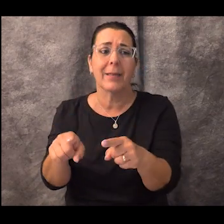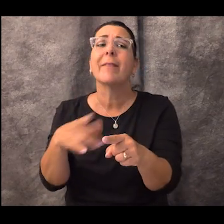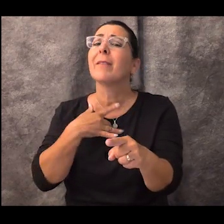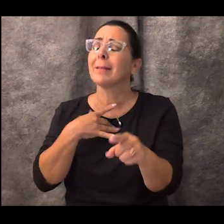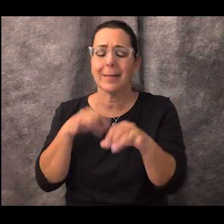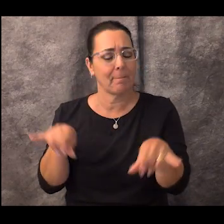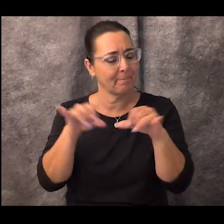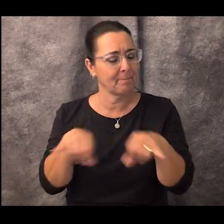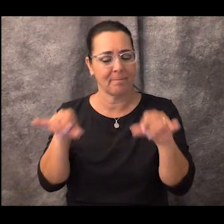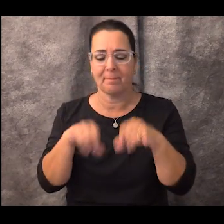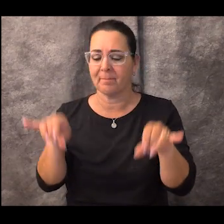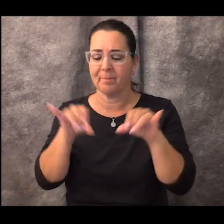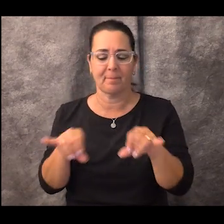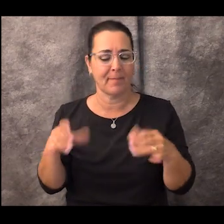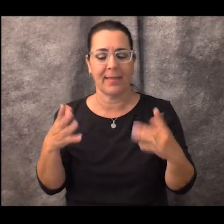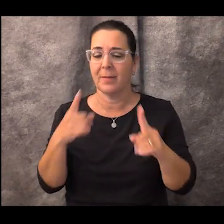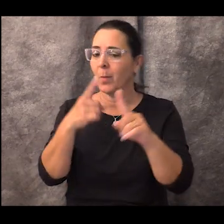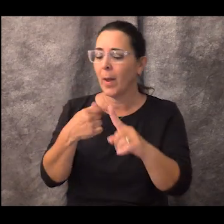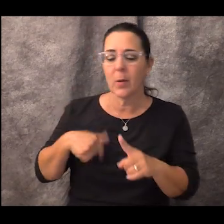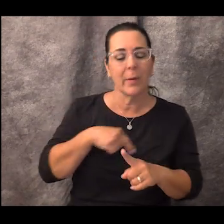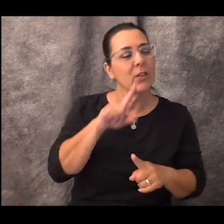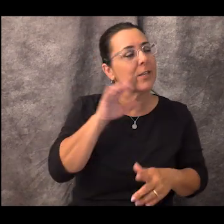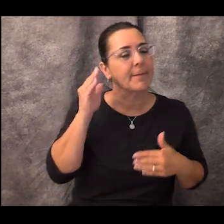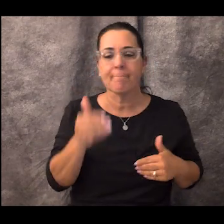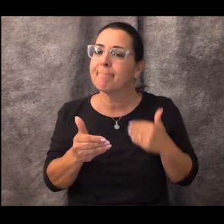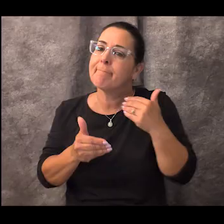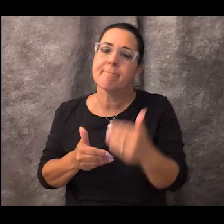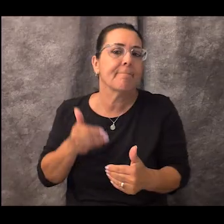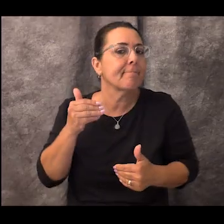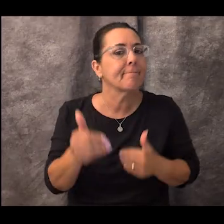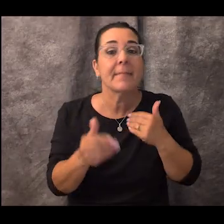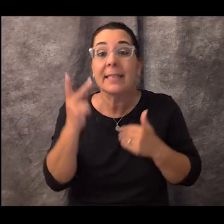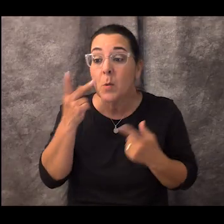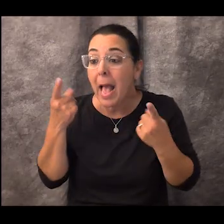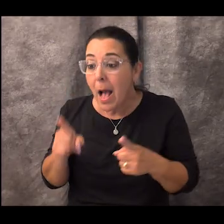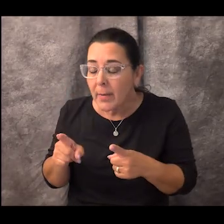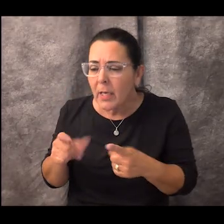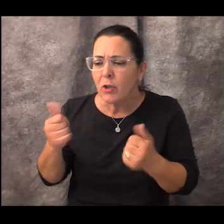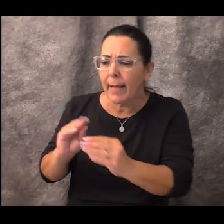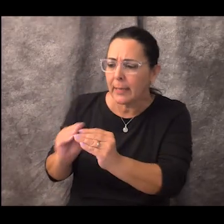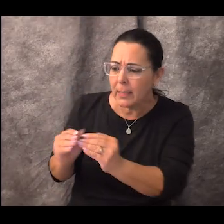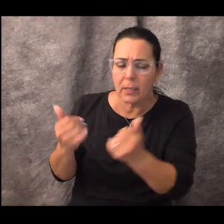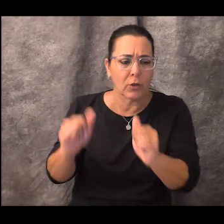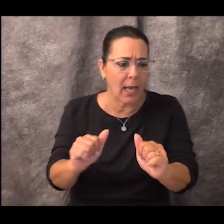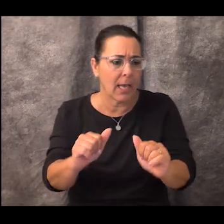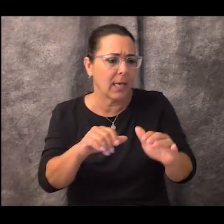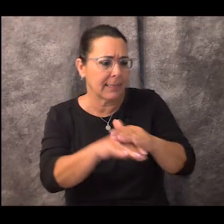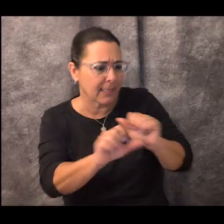It's just like at this point we're just like taking things as they come. We're doing everything we can for the voters to make it happen.